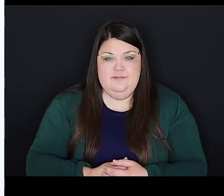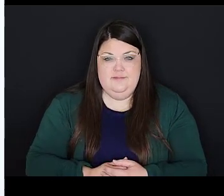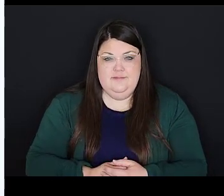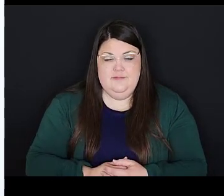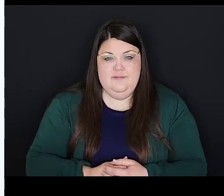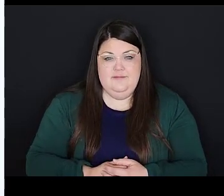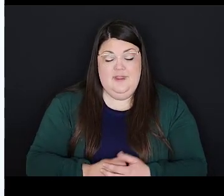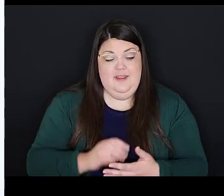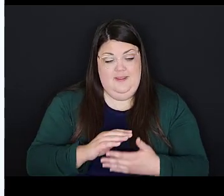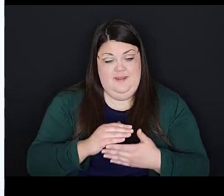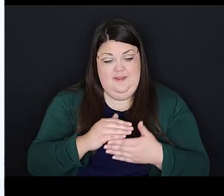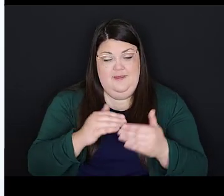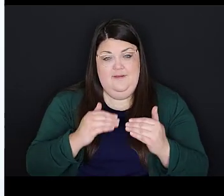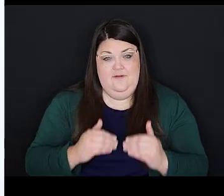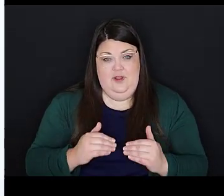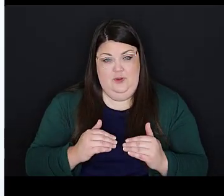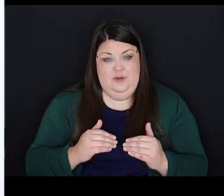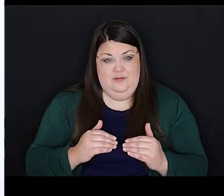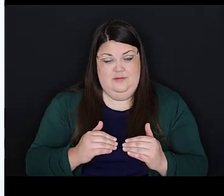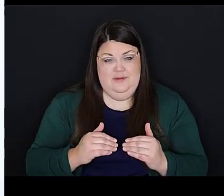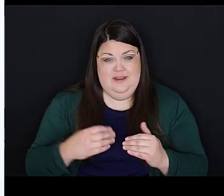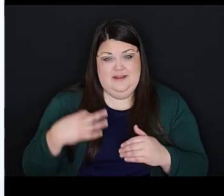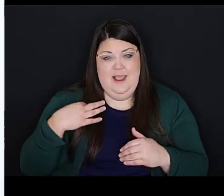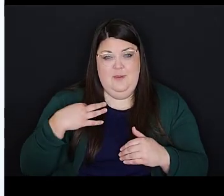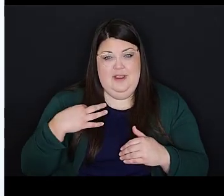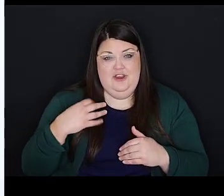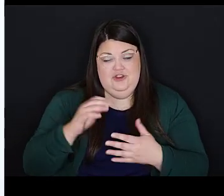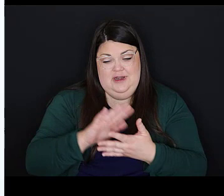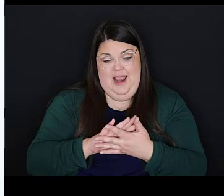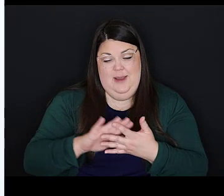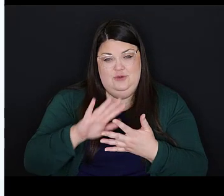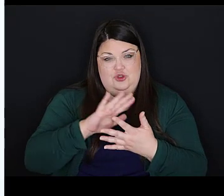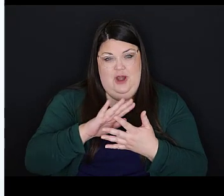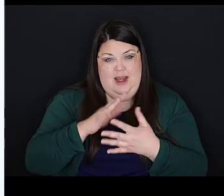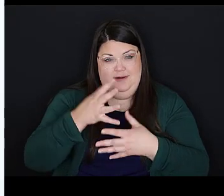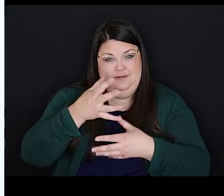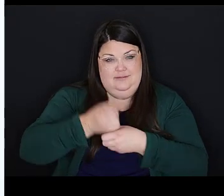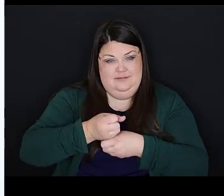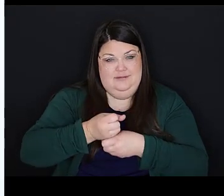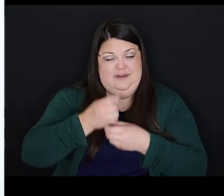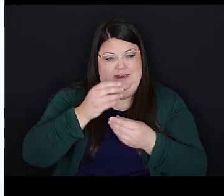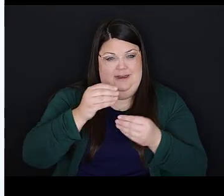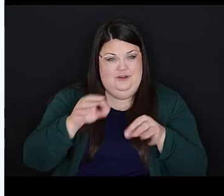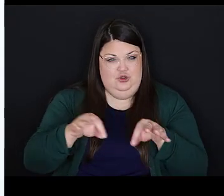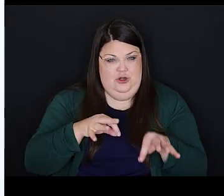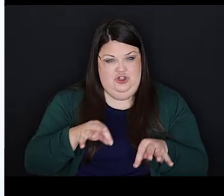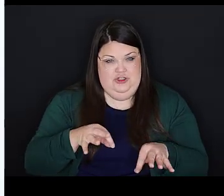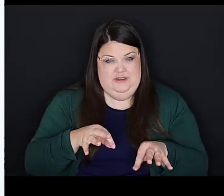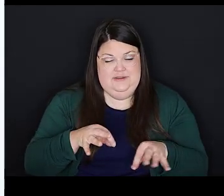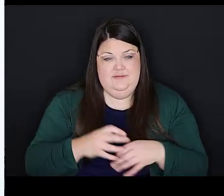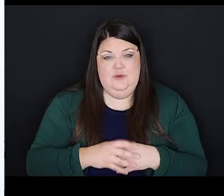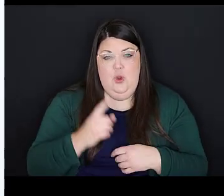The following section is the Application Abstract Instructions. A one page project